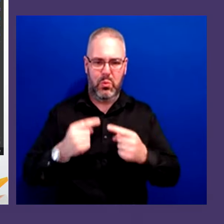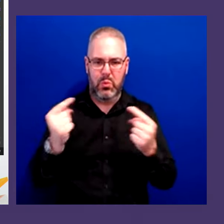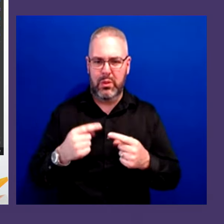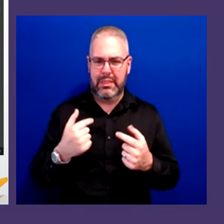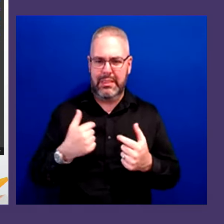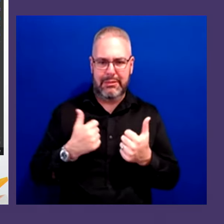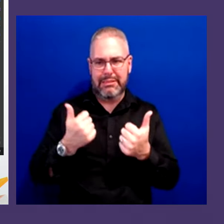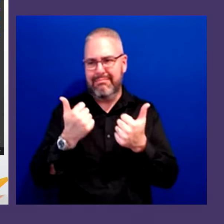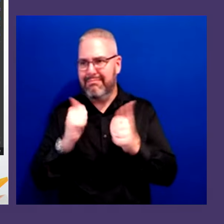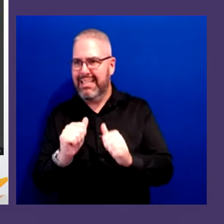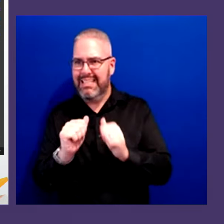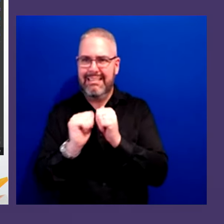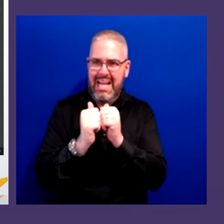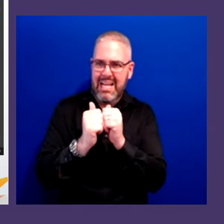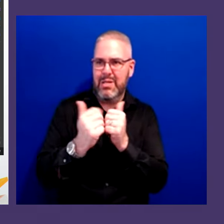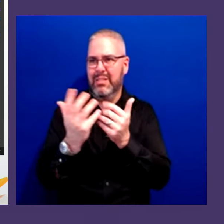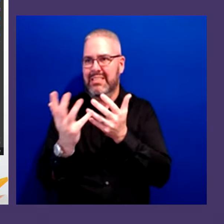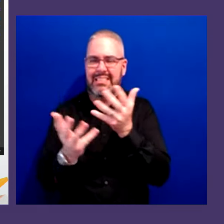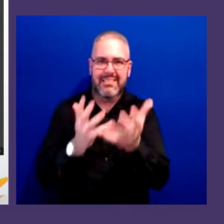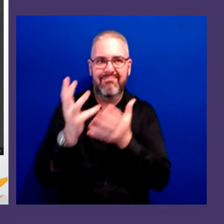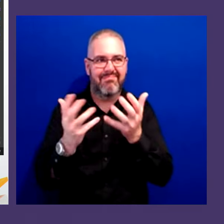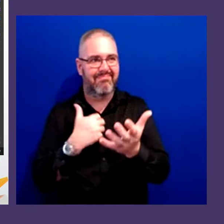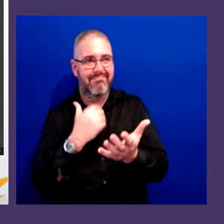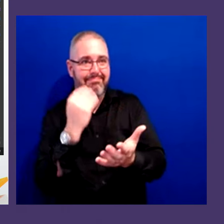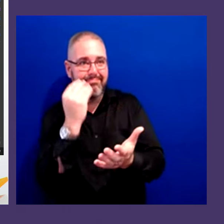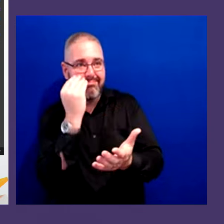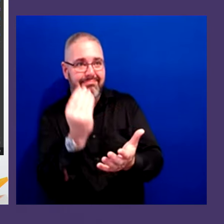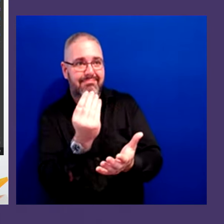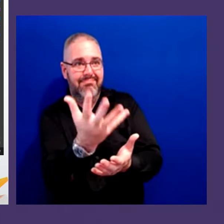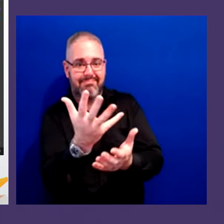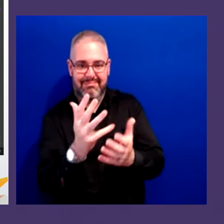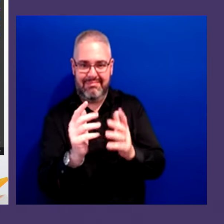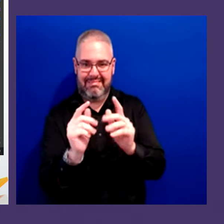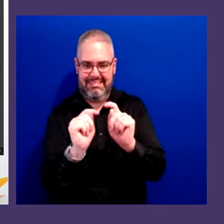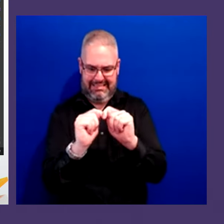of communicating this in Teams